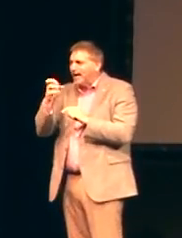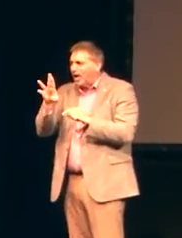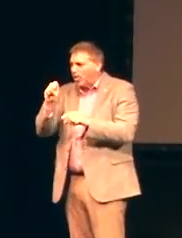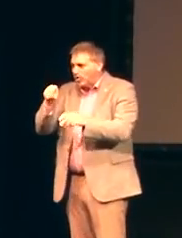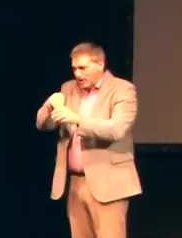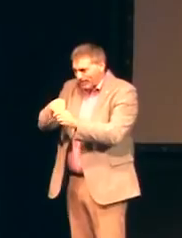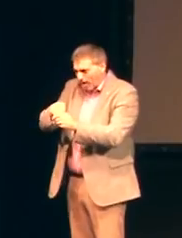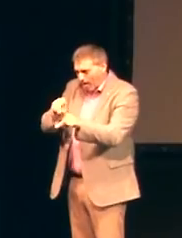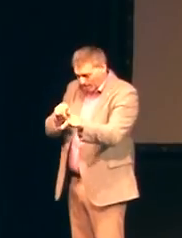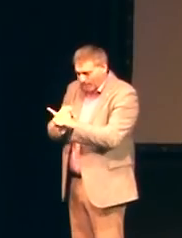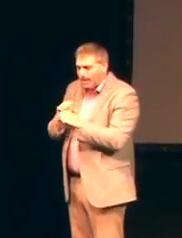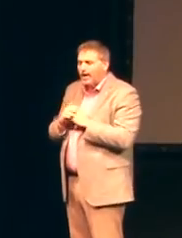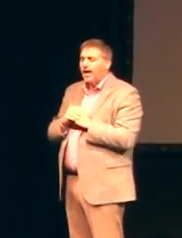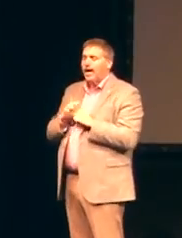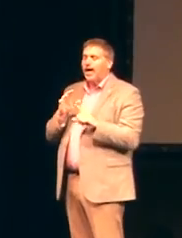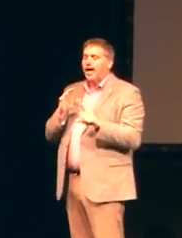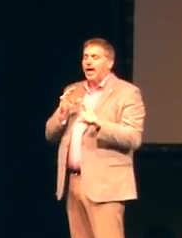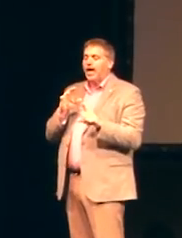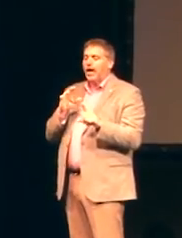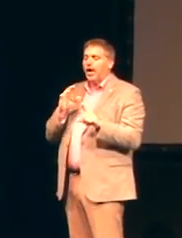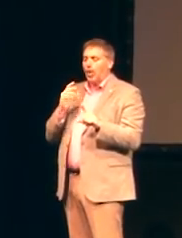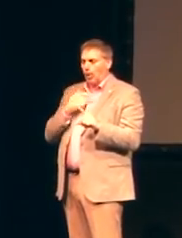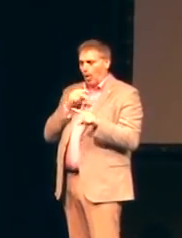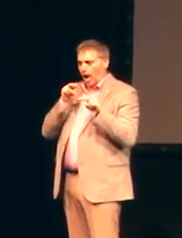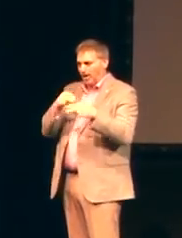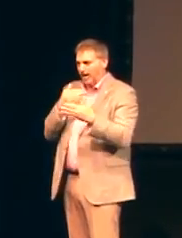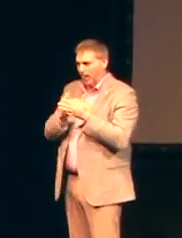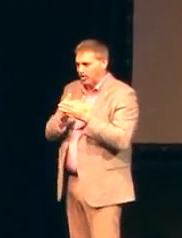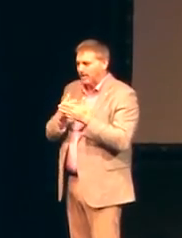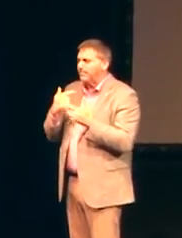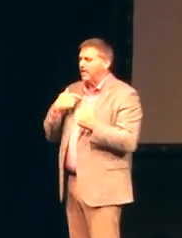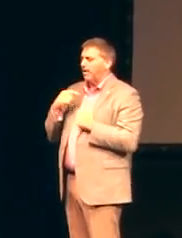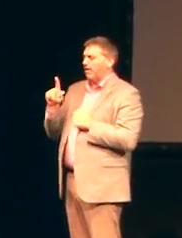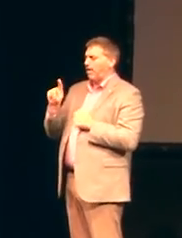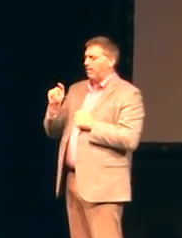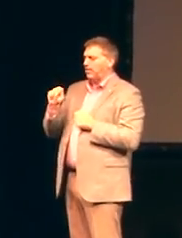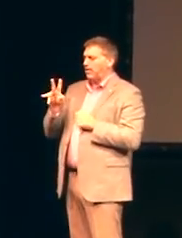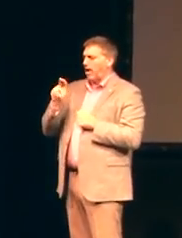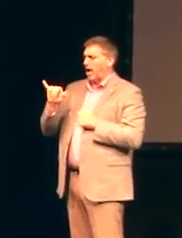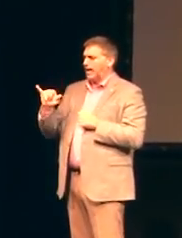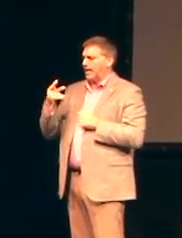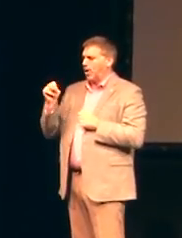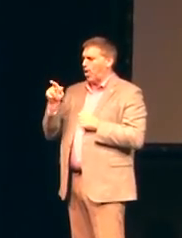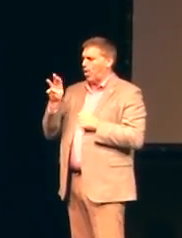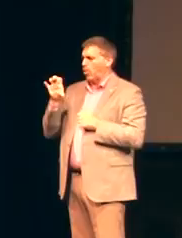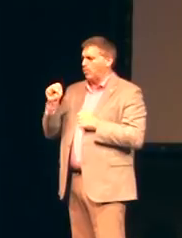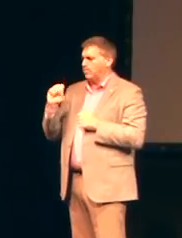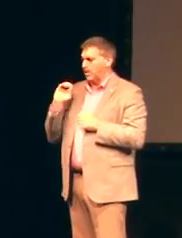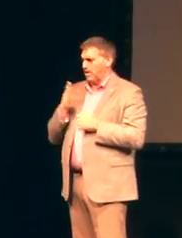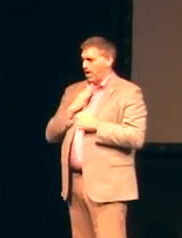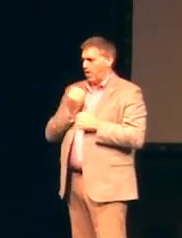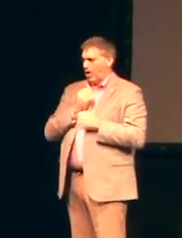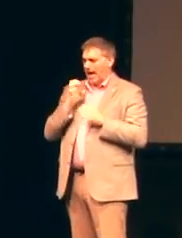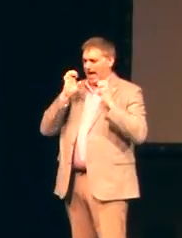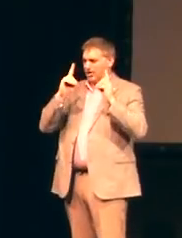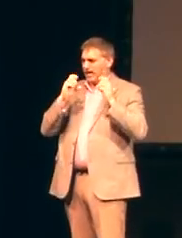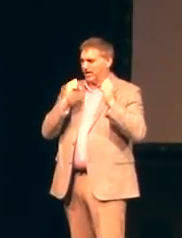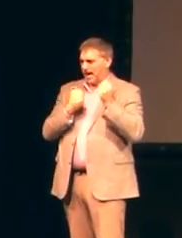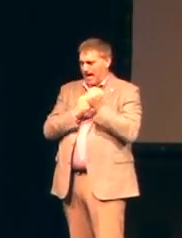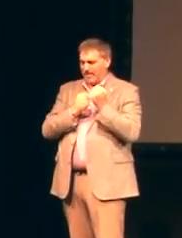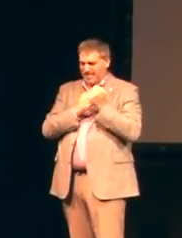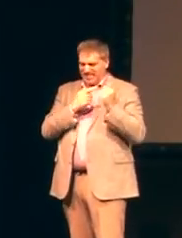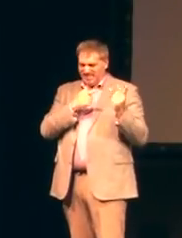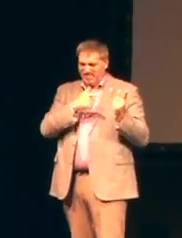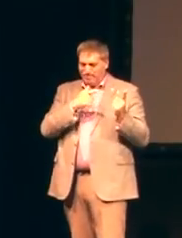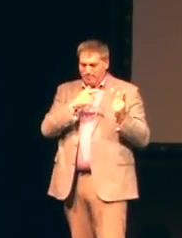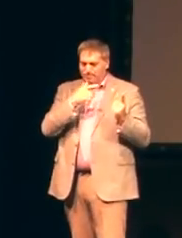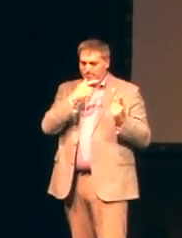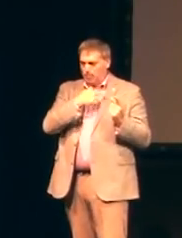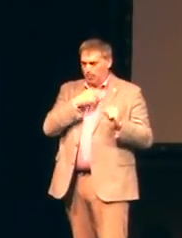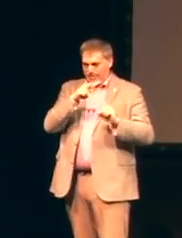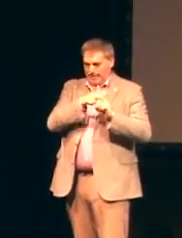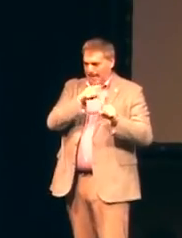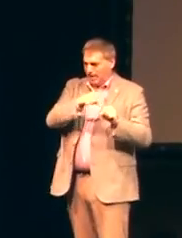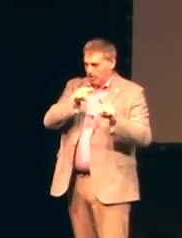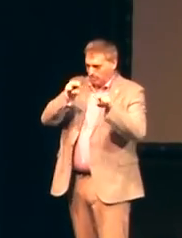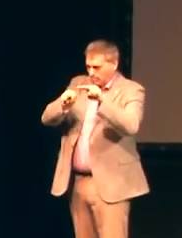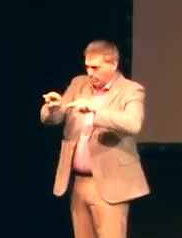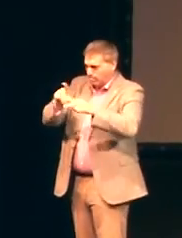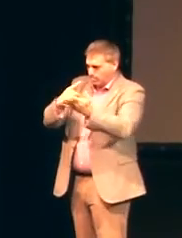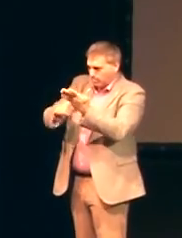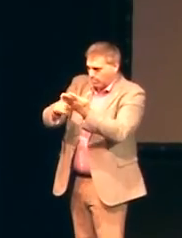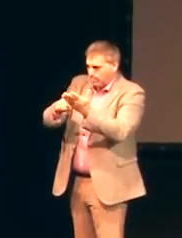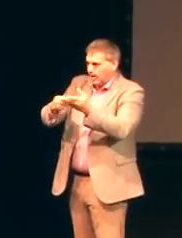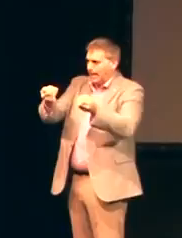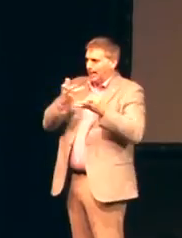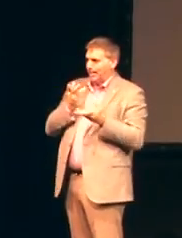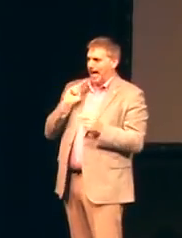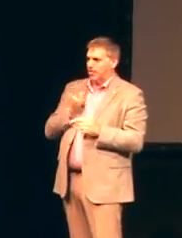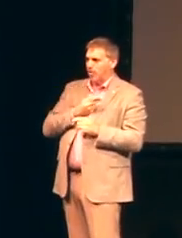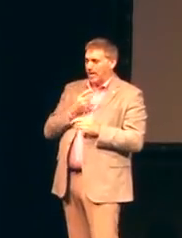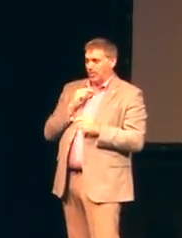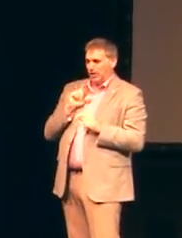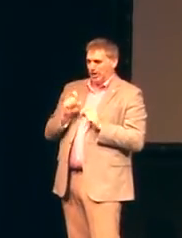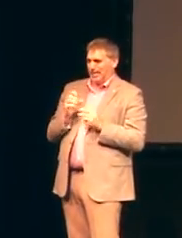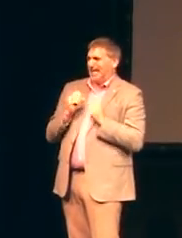administration and various stake holders involved. We're watching it closely. The School